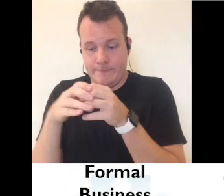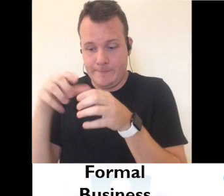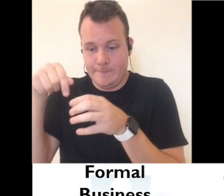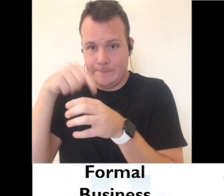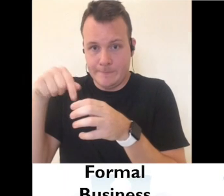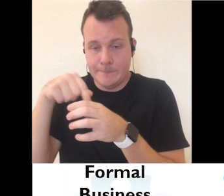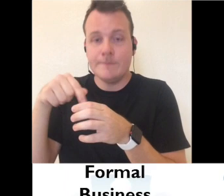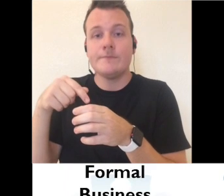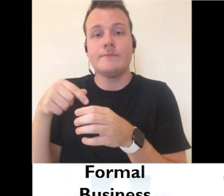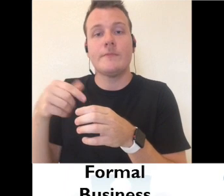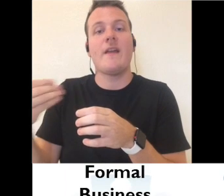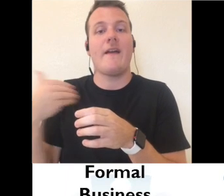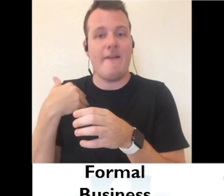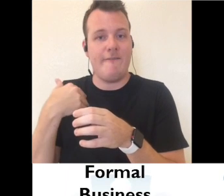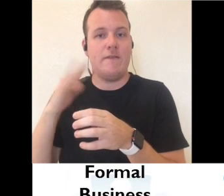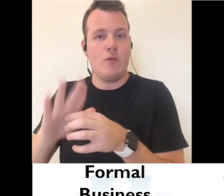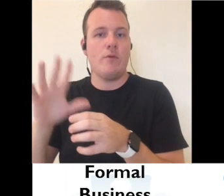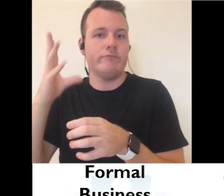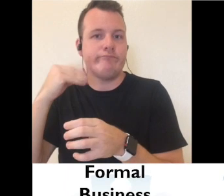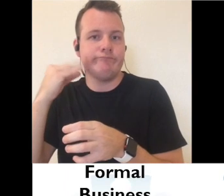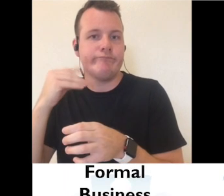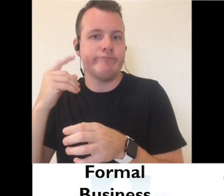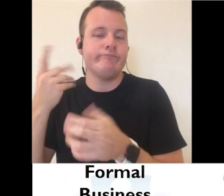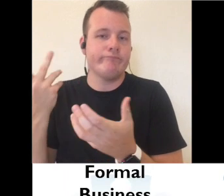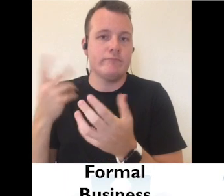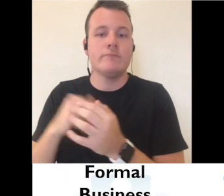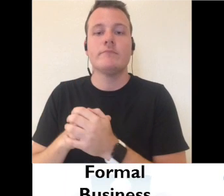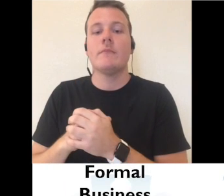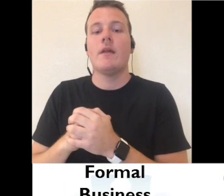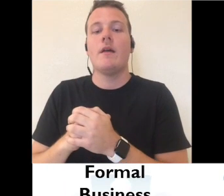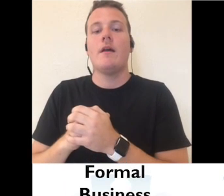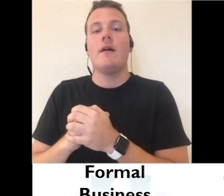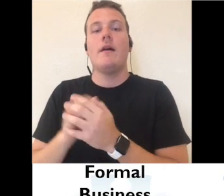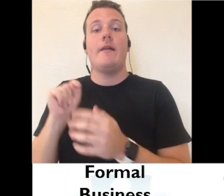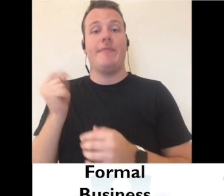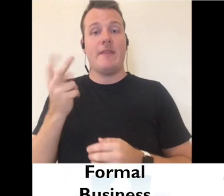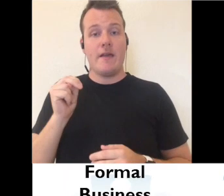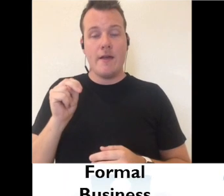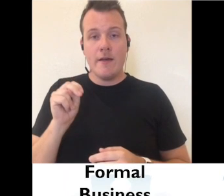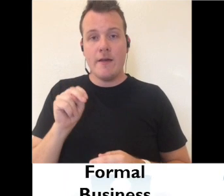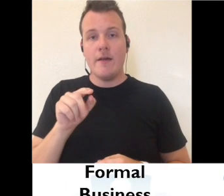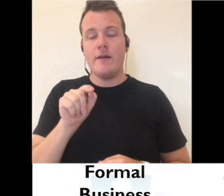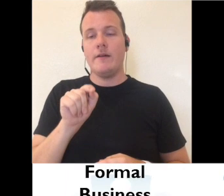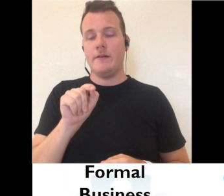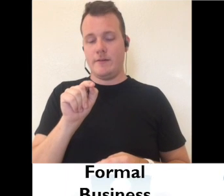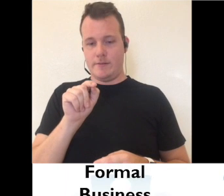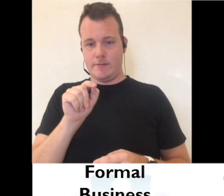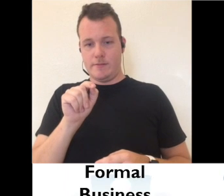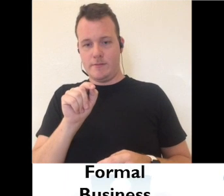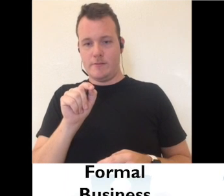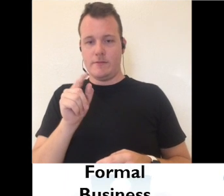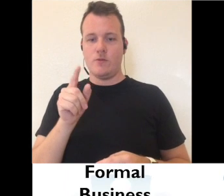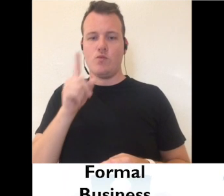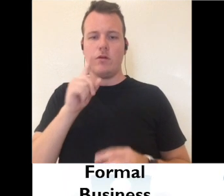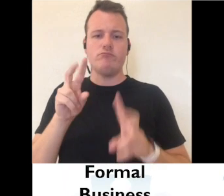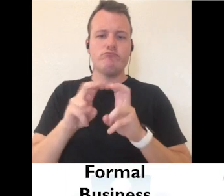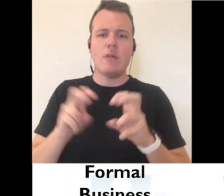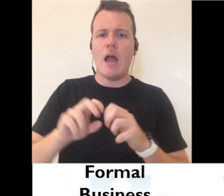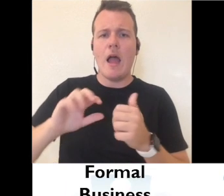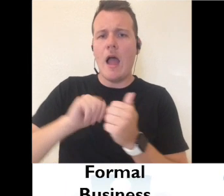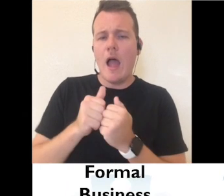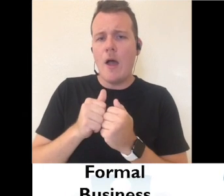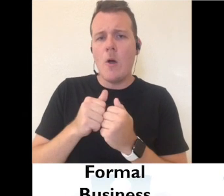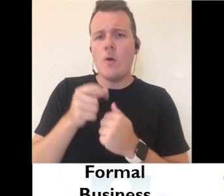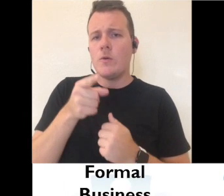Then you might look at- at ways in which you can delineate that- that population